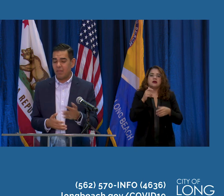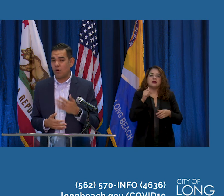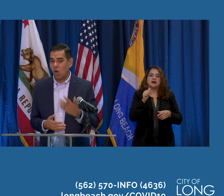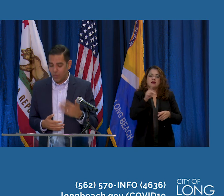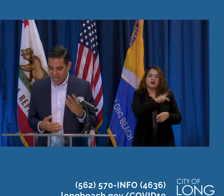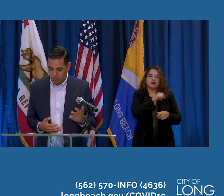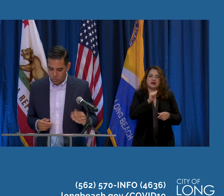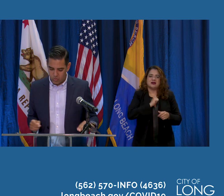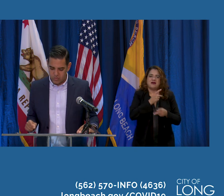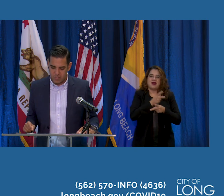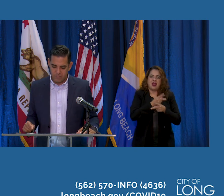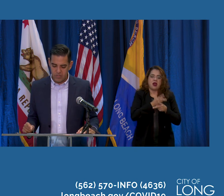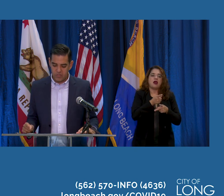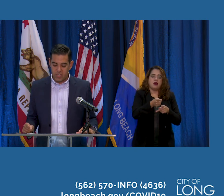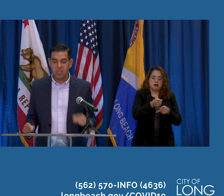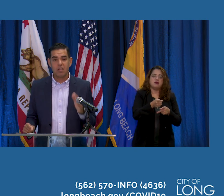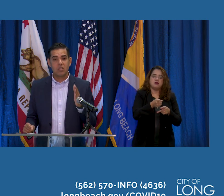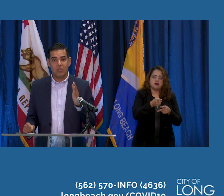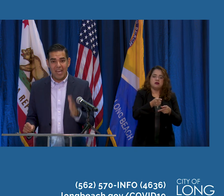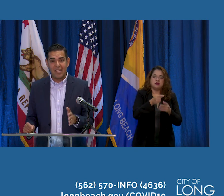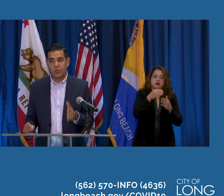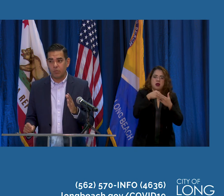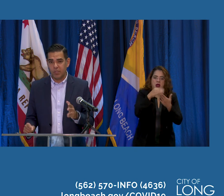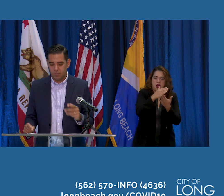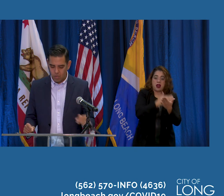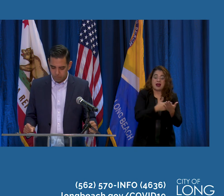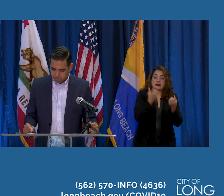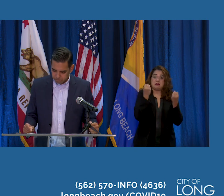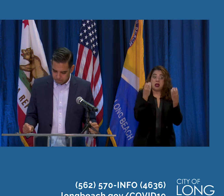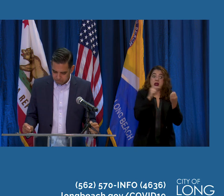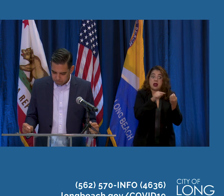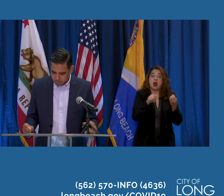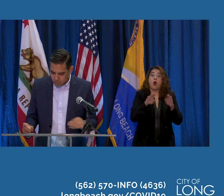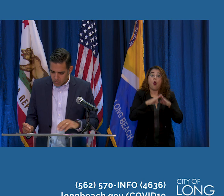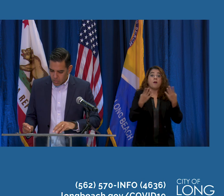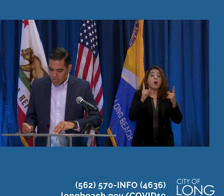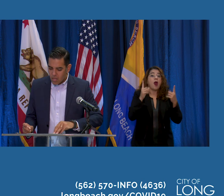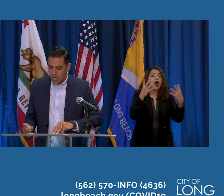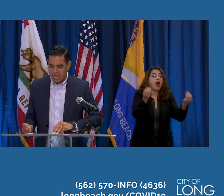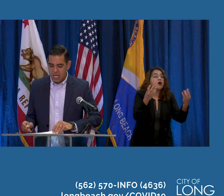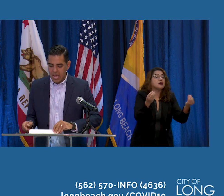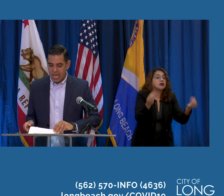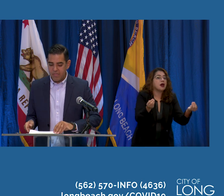Many of them are already outdoors in the city so that announcement will be tomorrow.